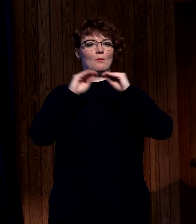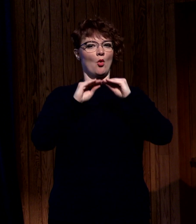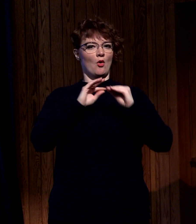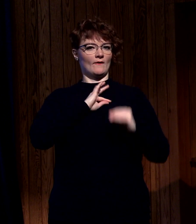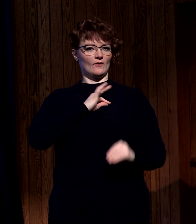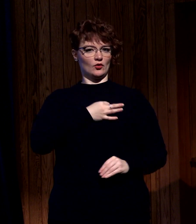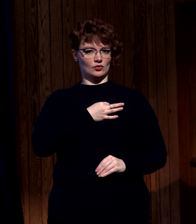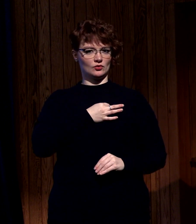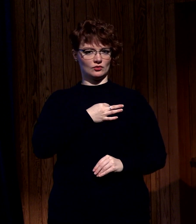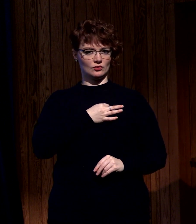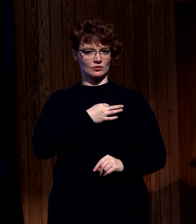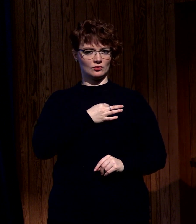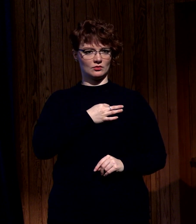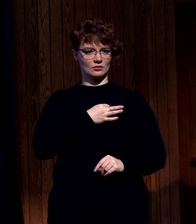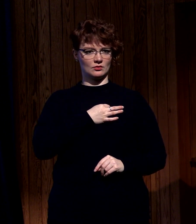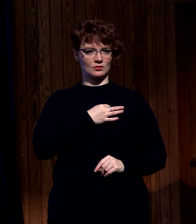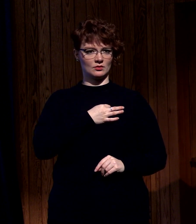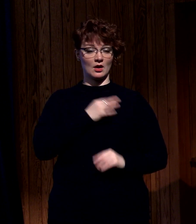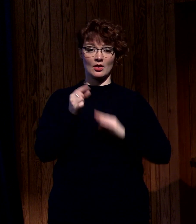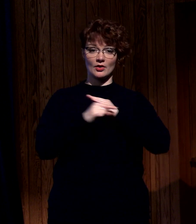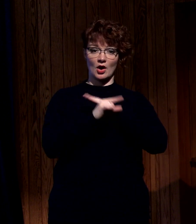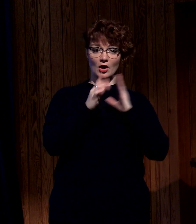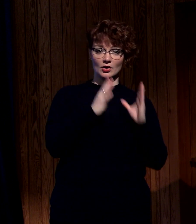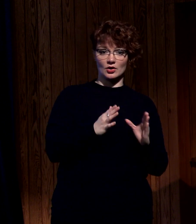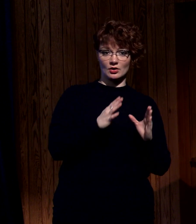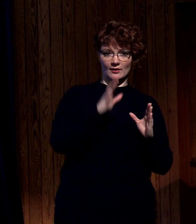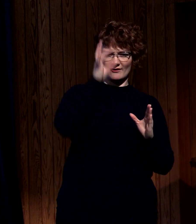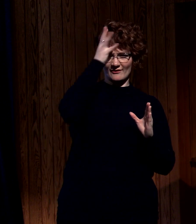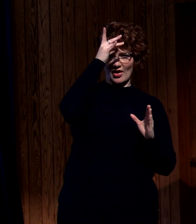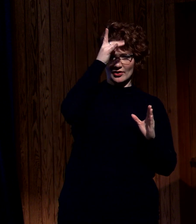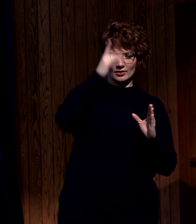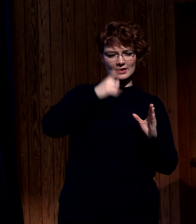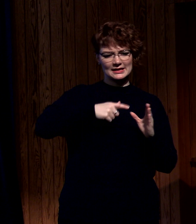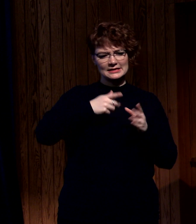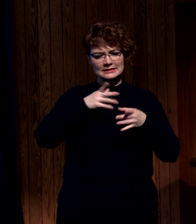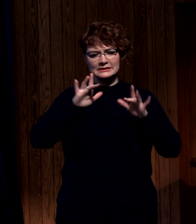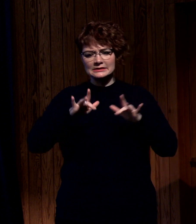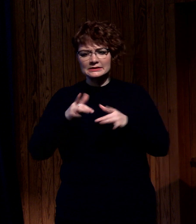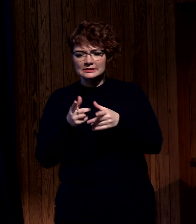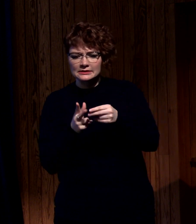like a gardener, the father is tenderly cultivating your life